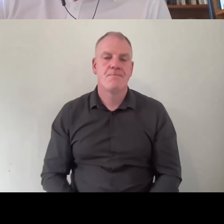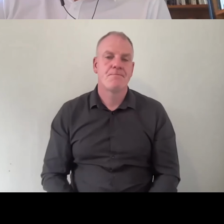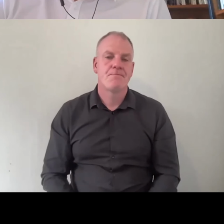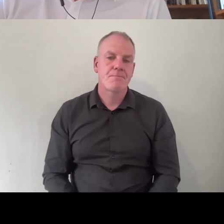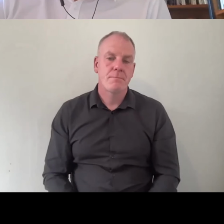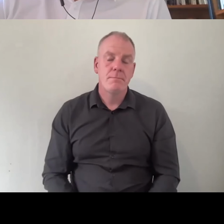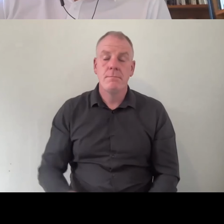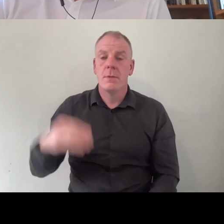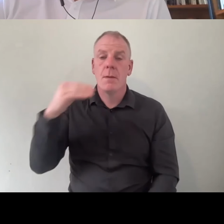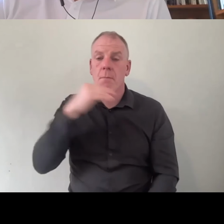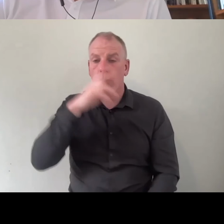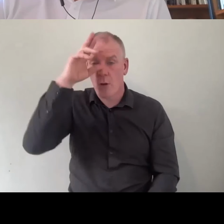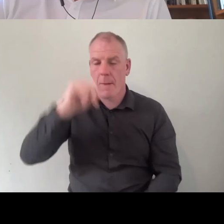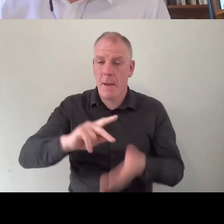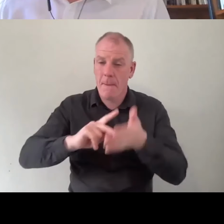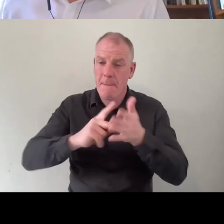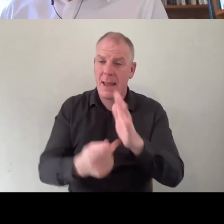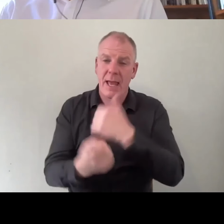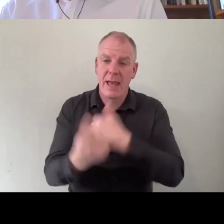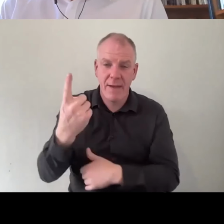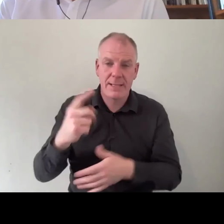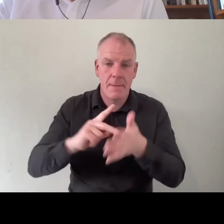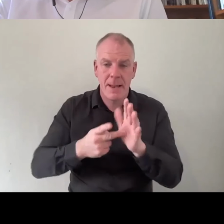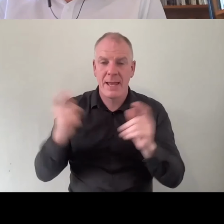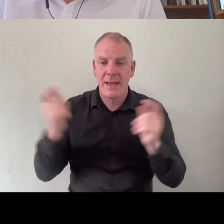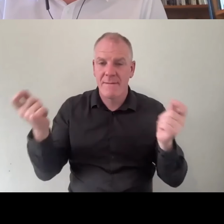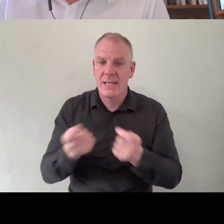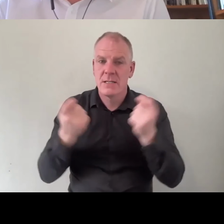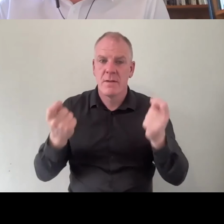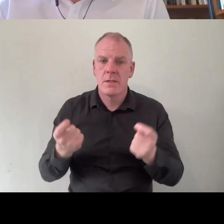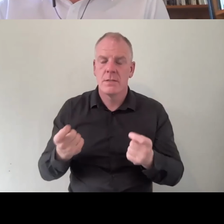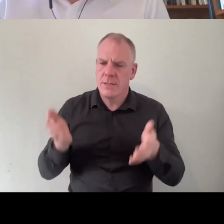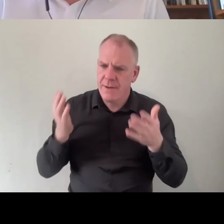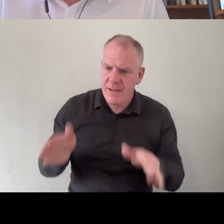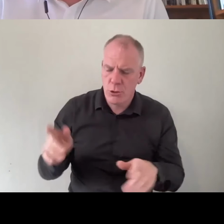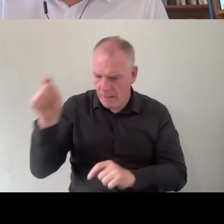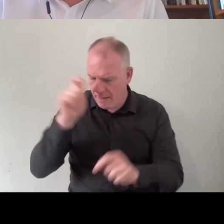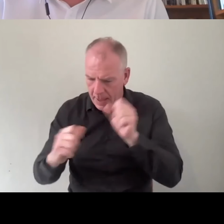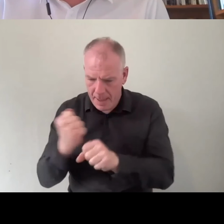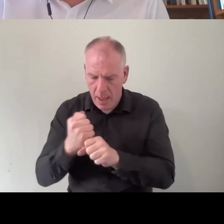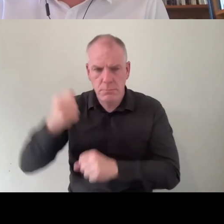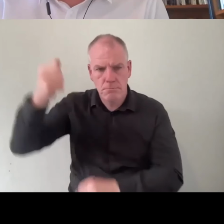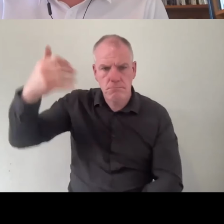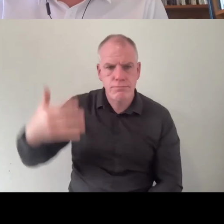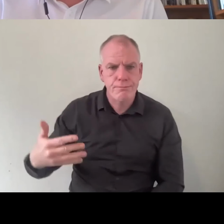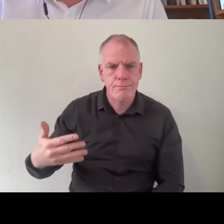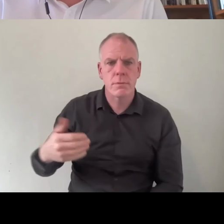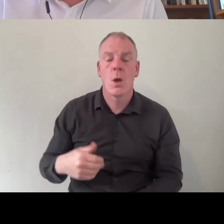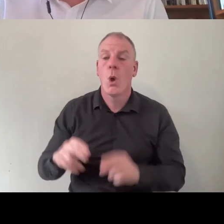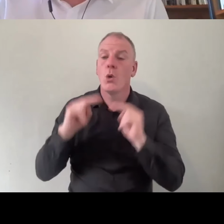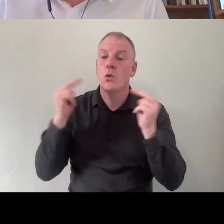when you're organising your events or your festivals, is have you considered, have you got a Universal Design checklist in place?